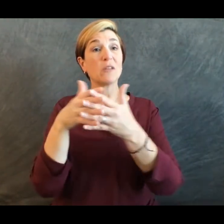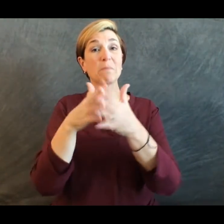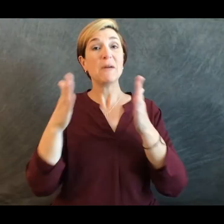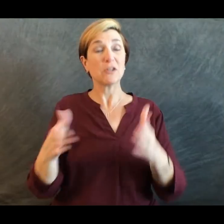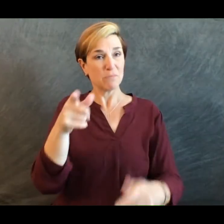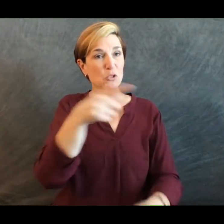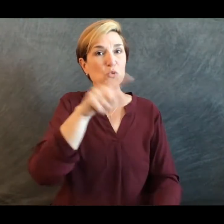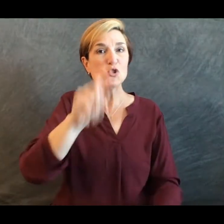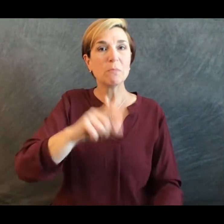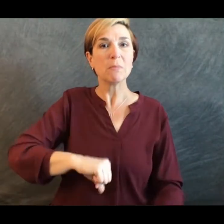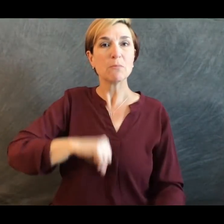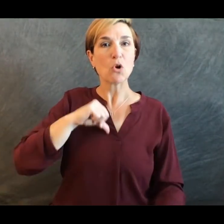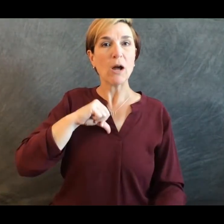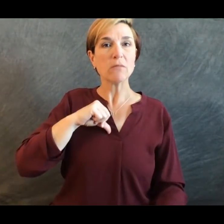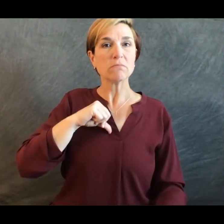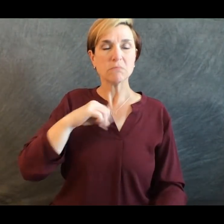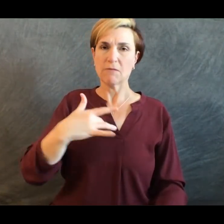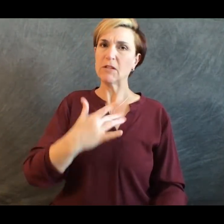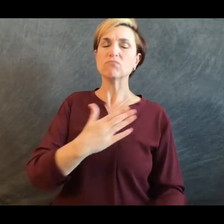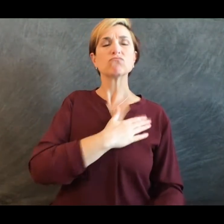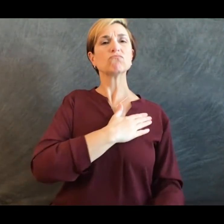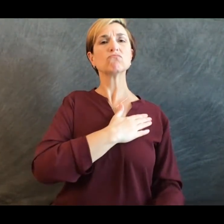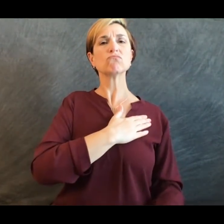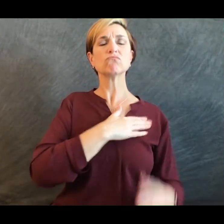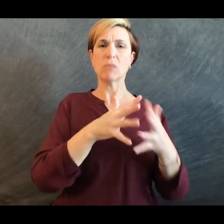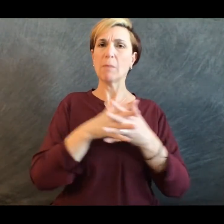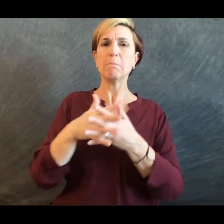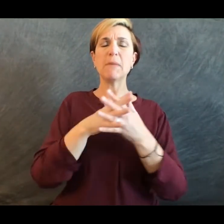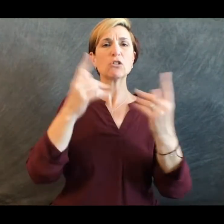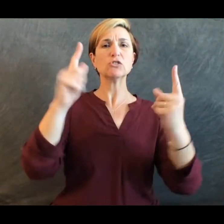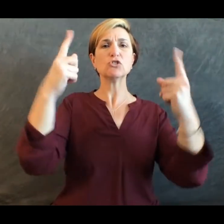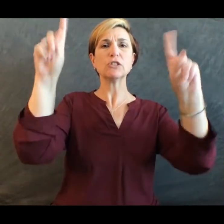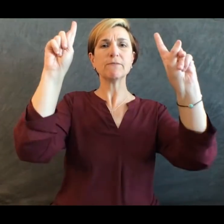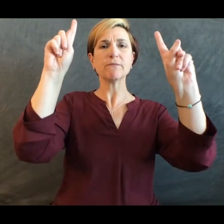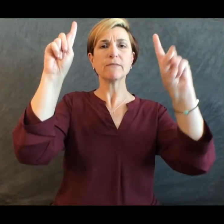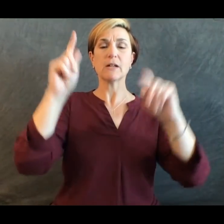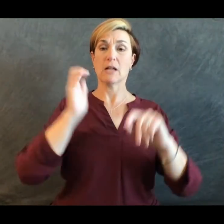just a short period of time the US military is deployed thousands of